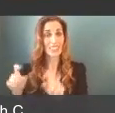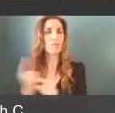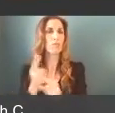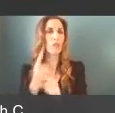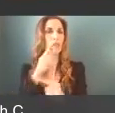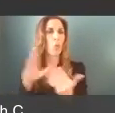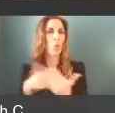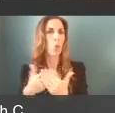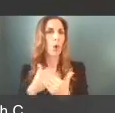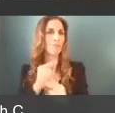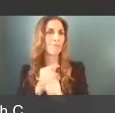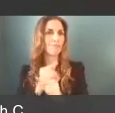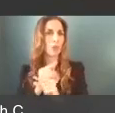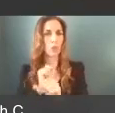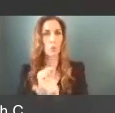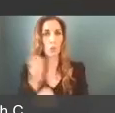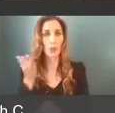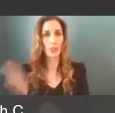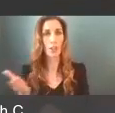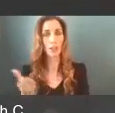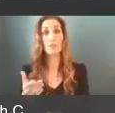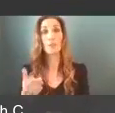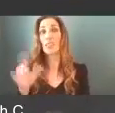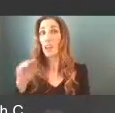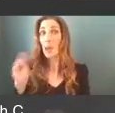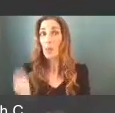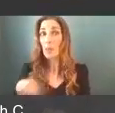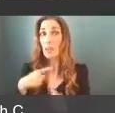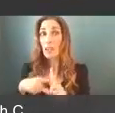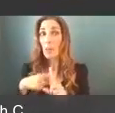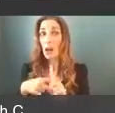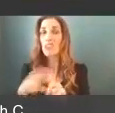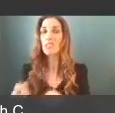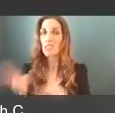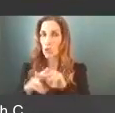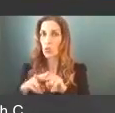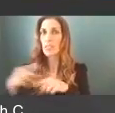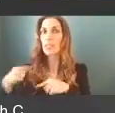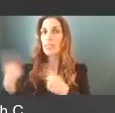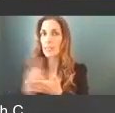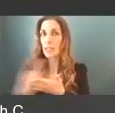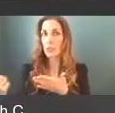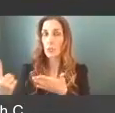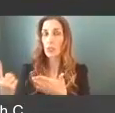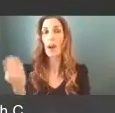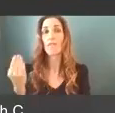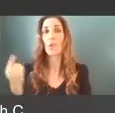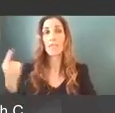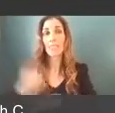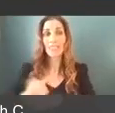Our positivity rate has increased during this past week. Our 14-day average positivity rate is